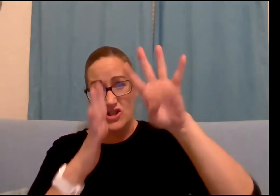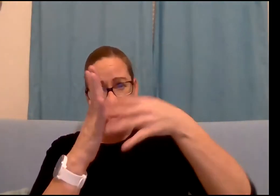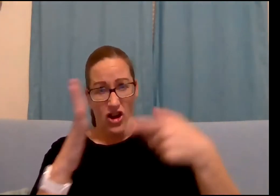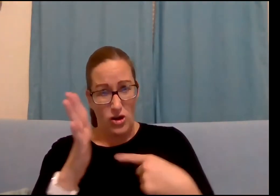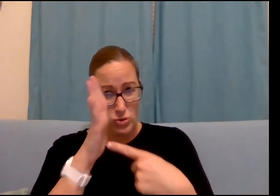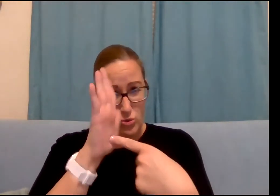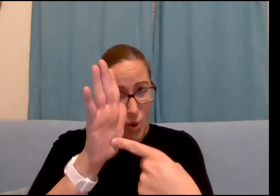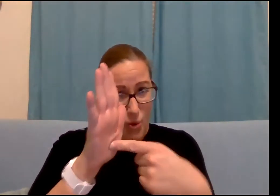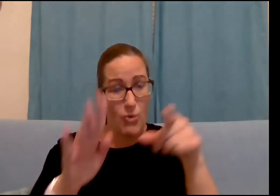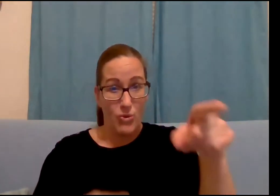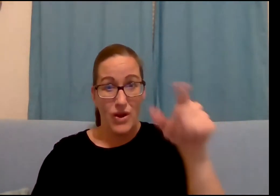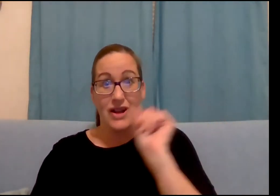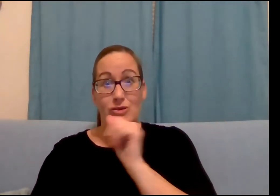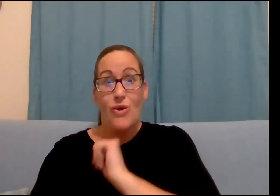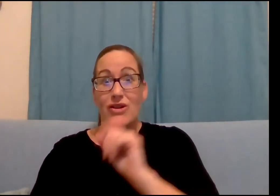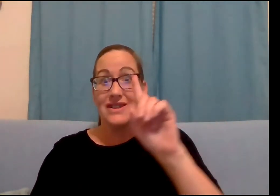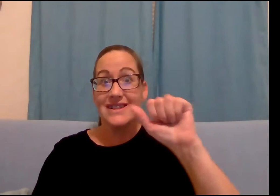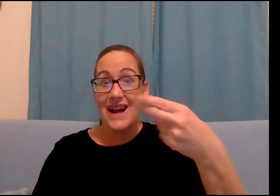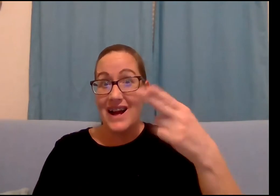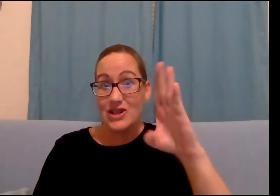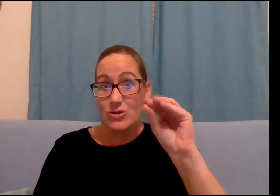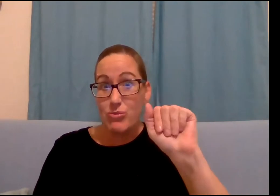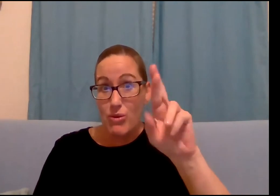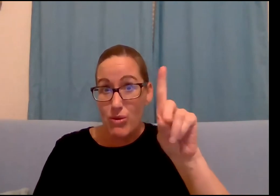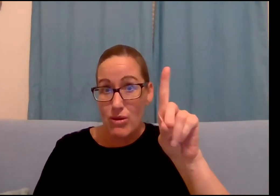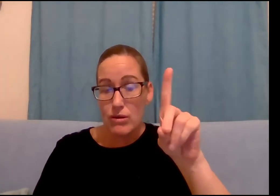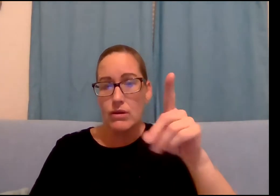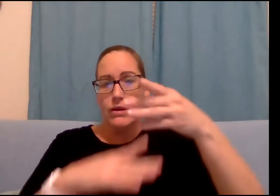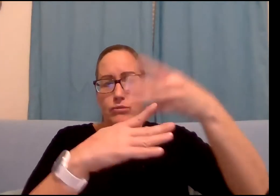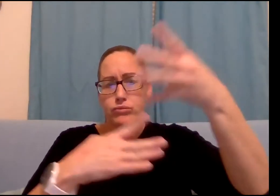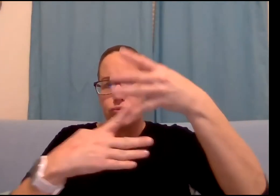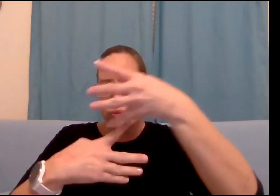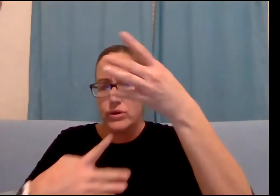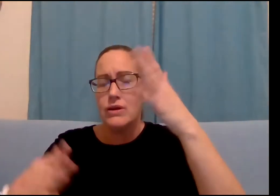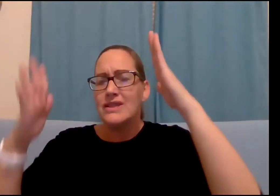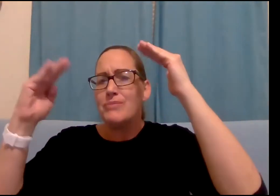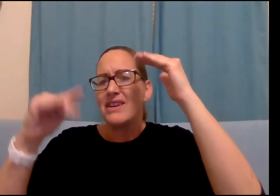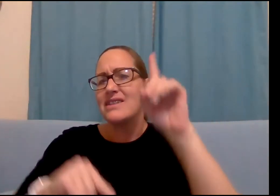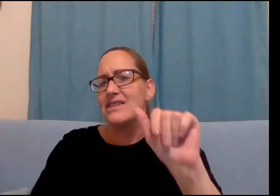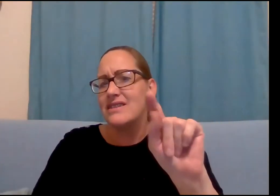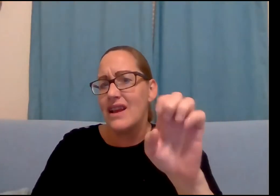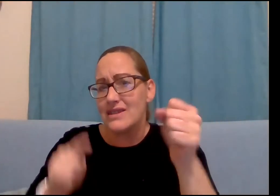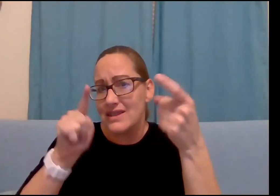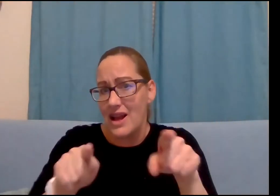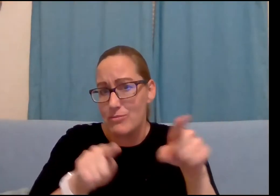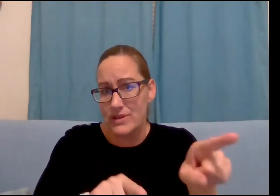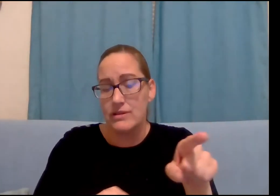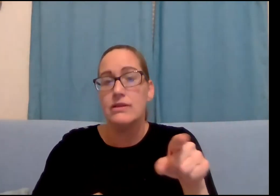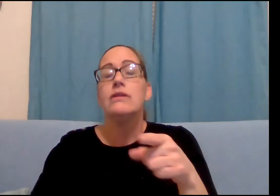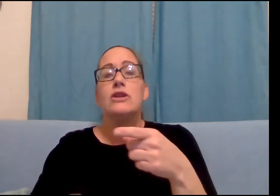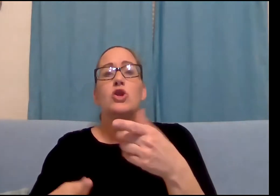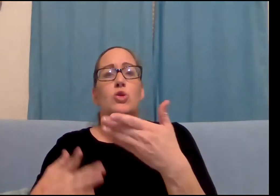As you can see on the chart shown on the Arizona dashboard, it showed expected dates.